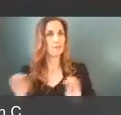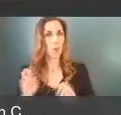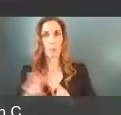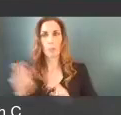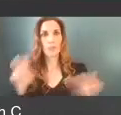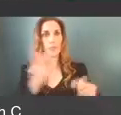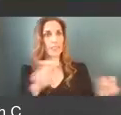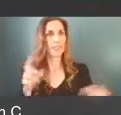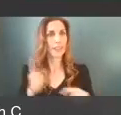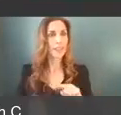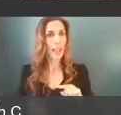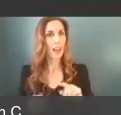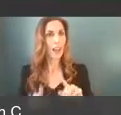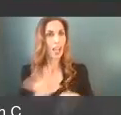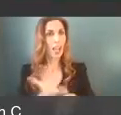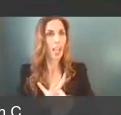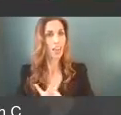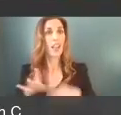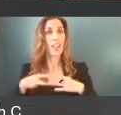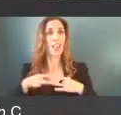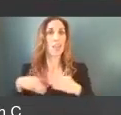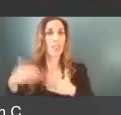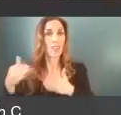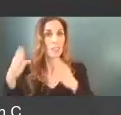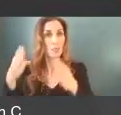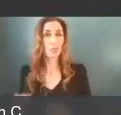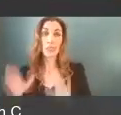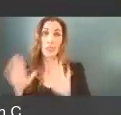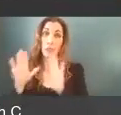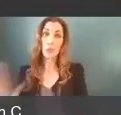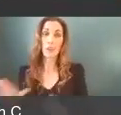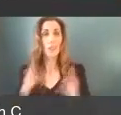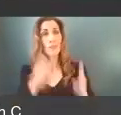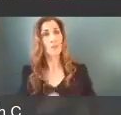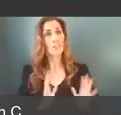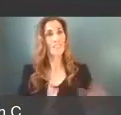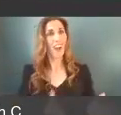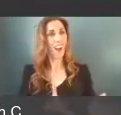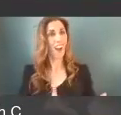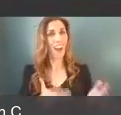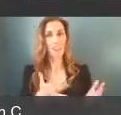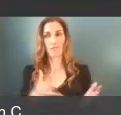Not that the person will die but the vaccine, or the virus, will die. So herd immunity is